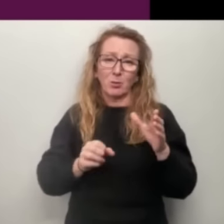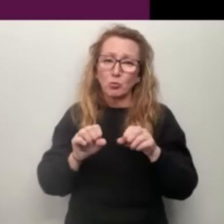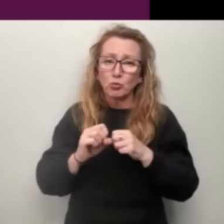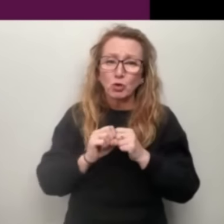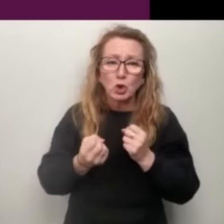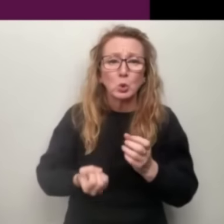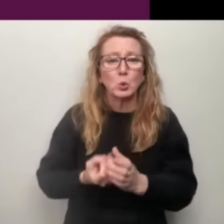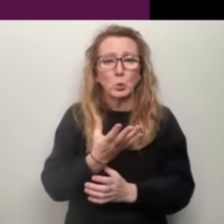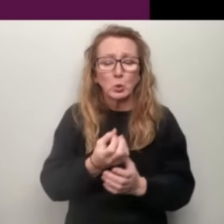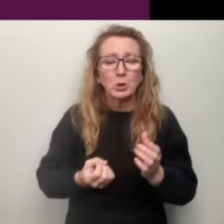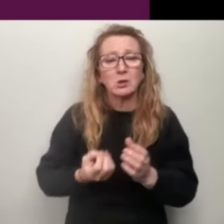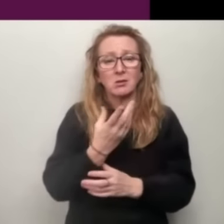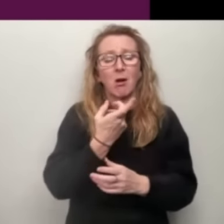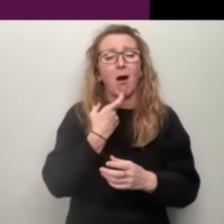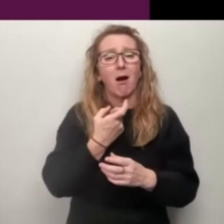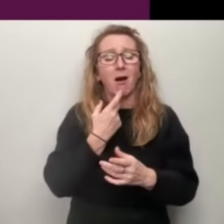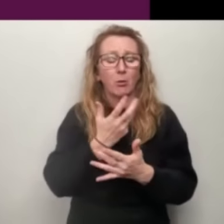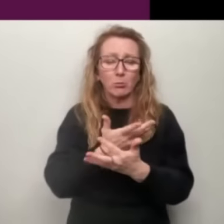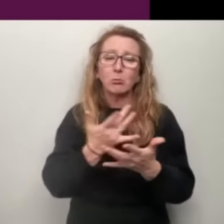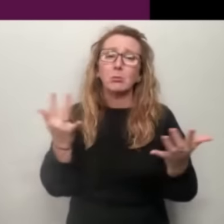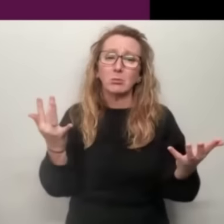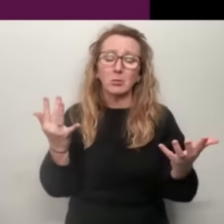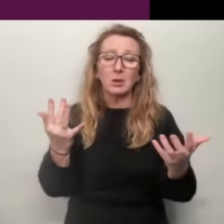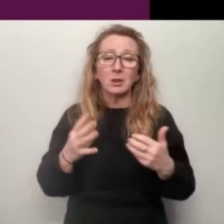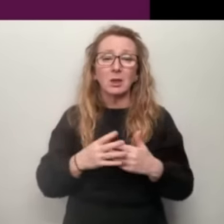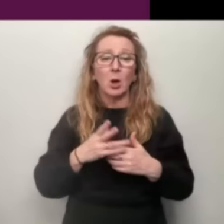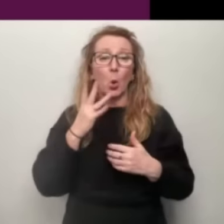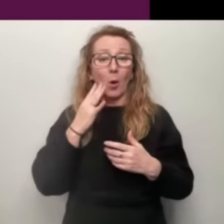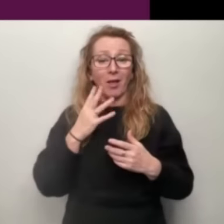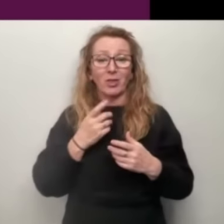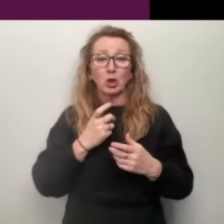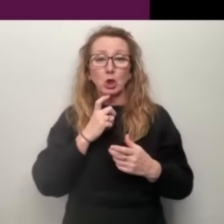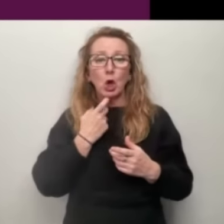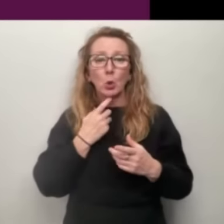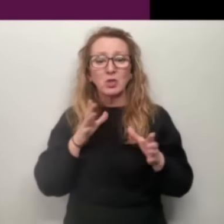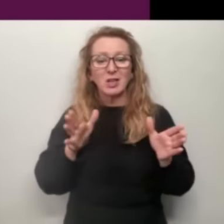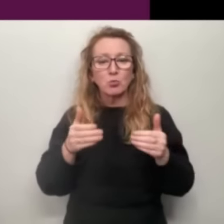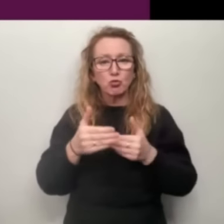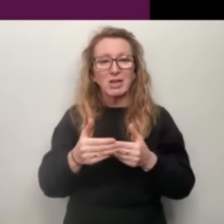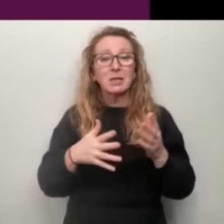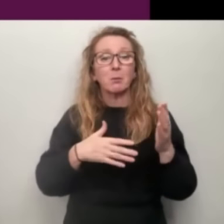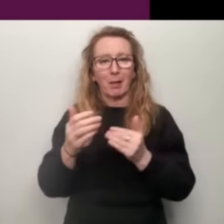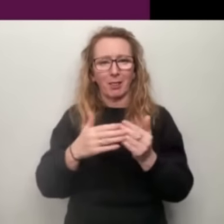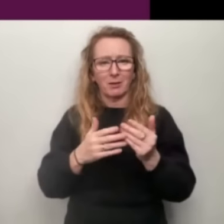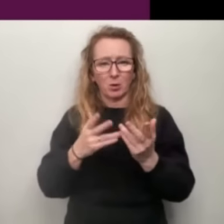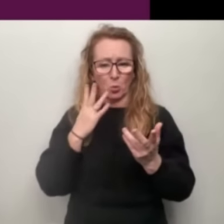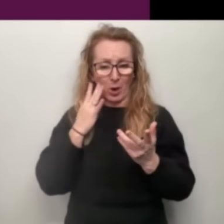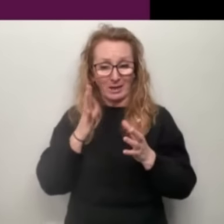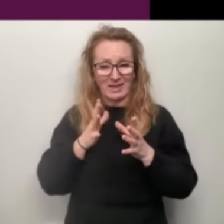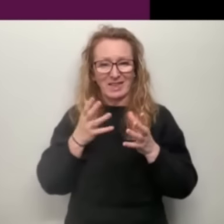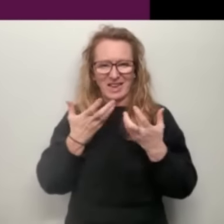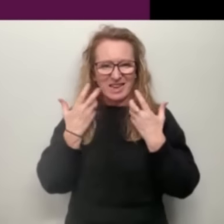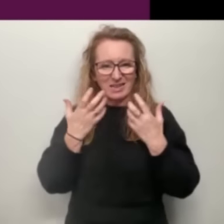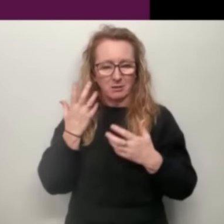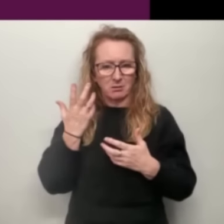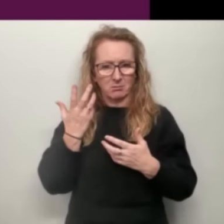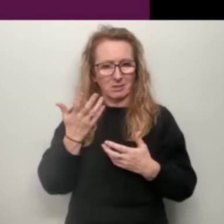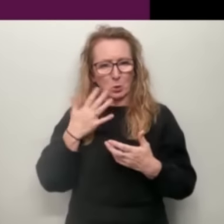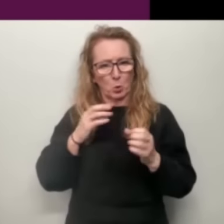The furnaces were run in this manner because once the stones and bricks that they were constructed of was properly heated up, you did not want to waste time